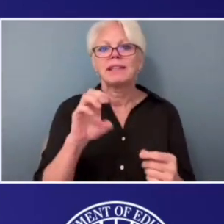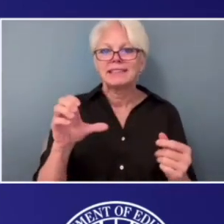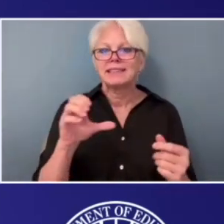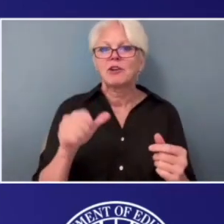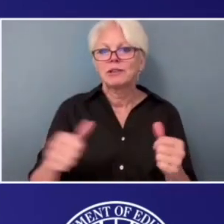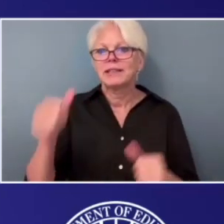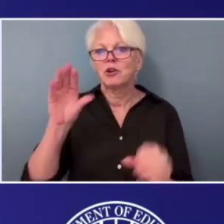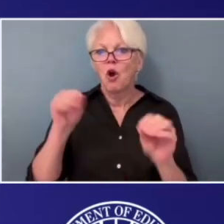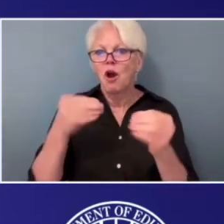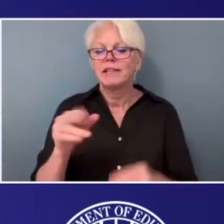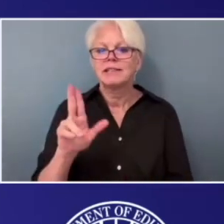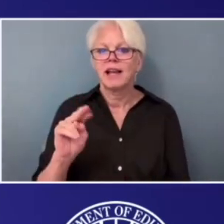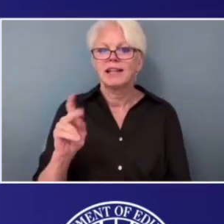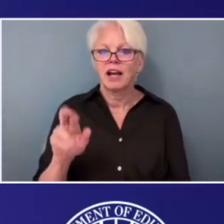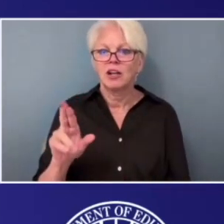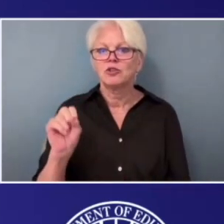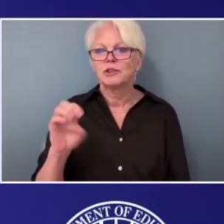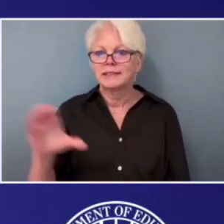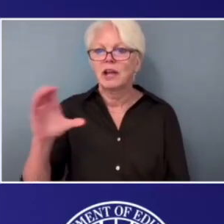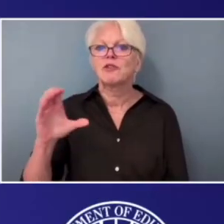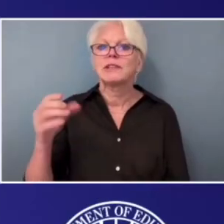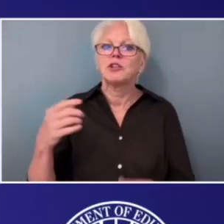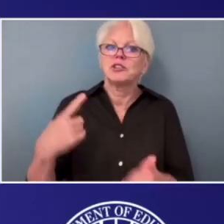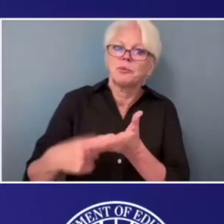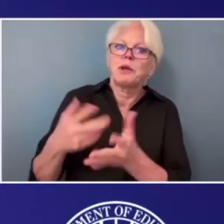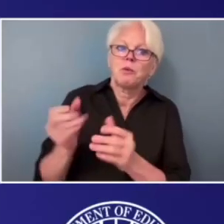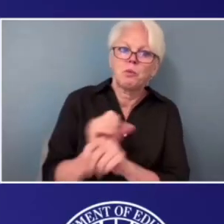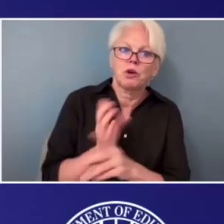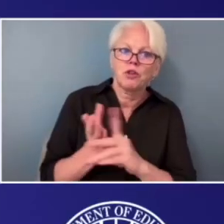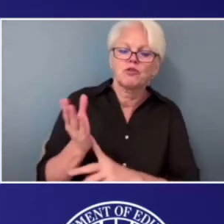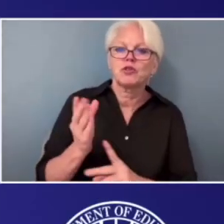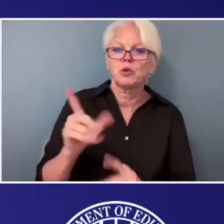logistics. So appreciate your cooperation in this.